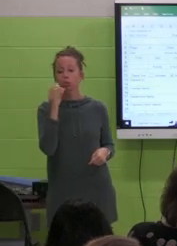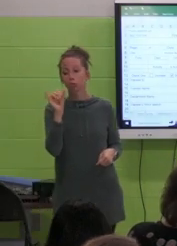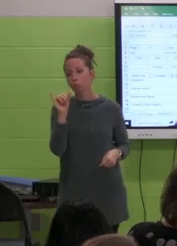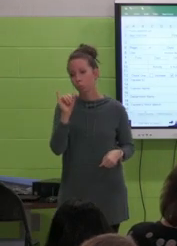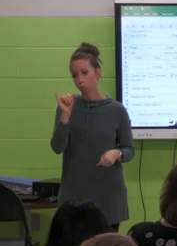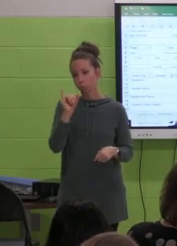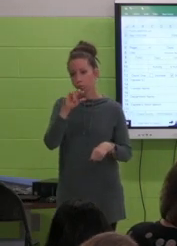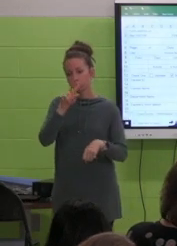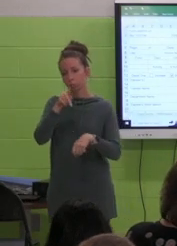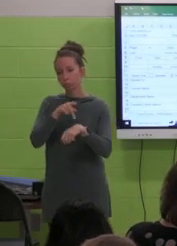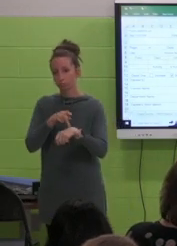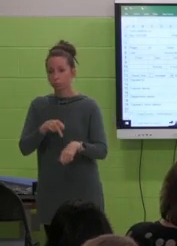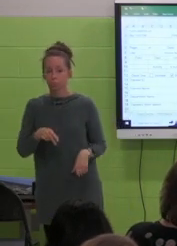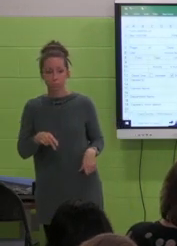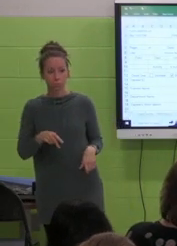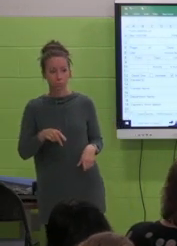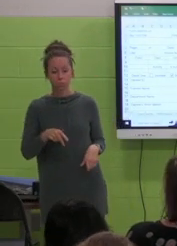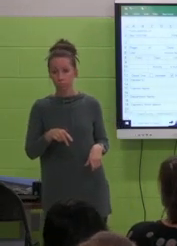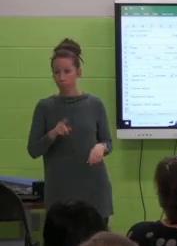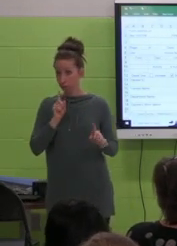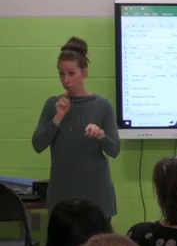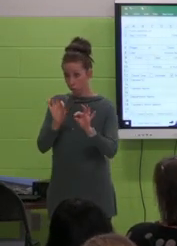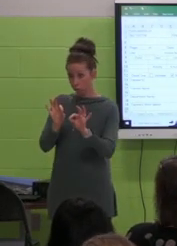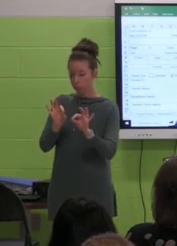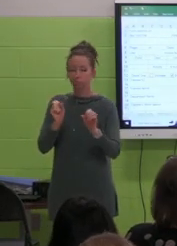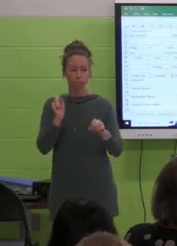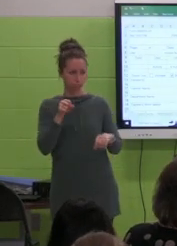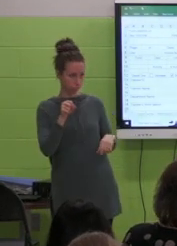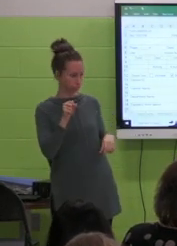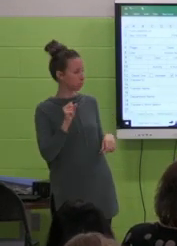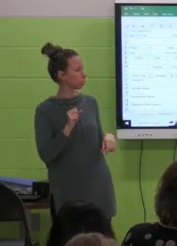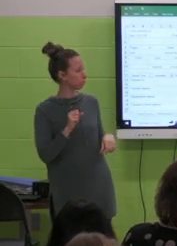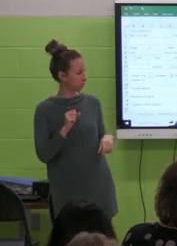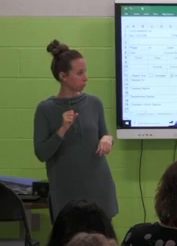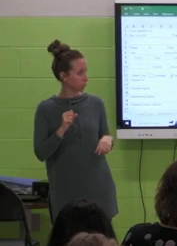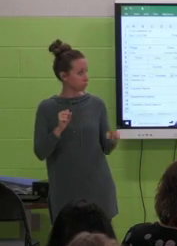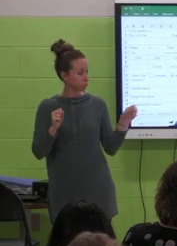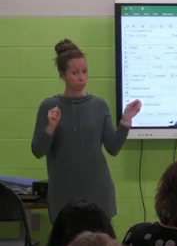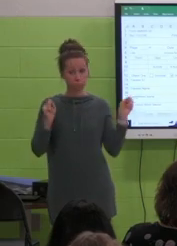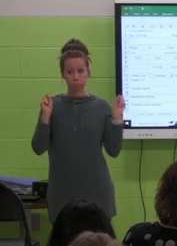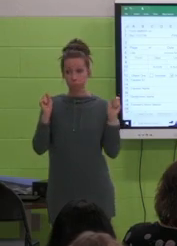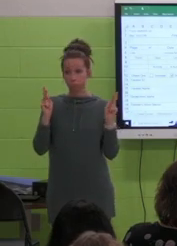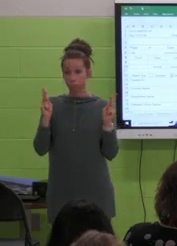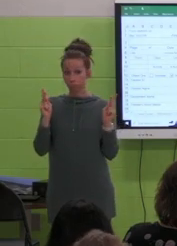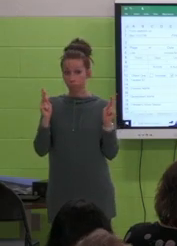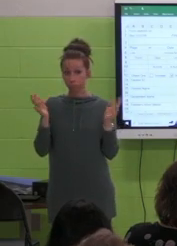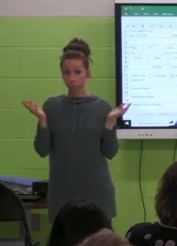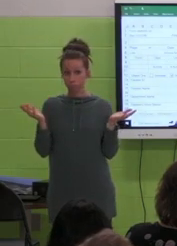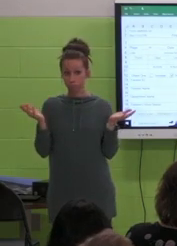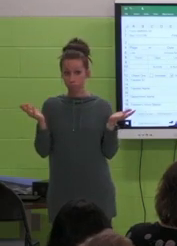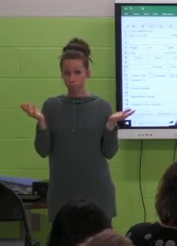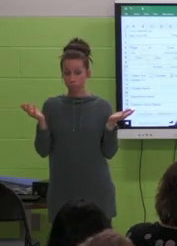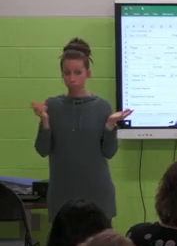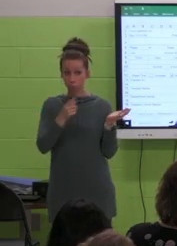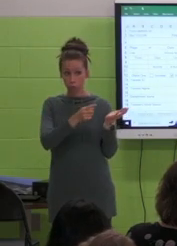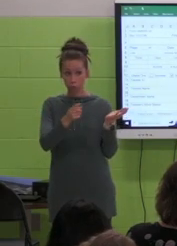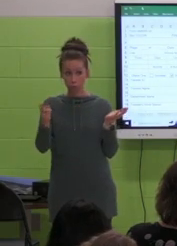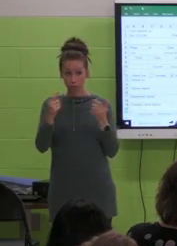yes does that answer your question okay all right does anybody anybody interested in learning how